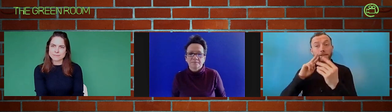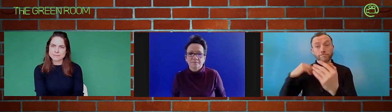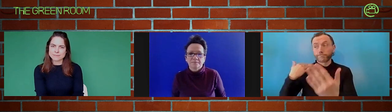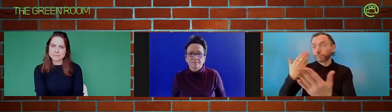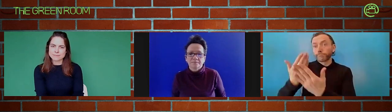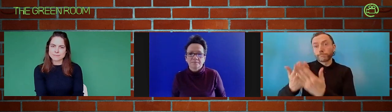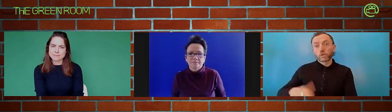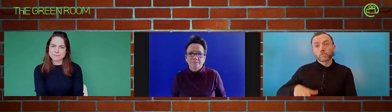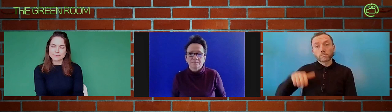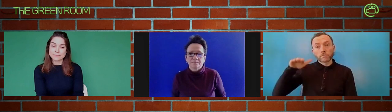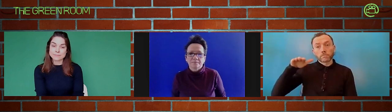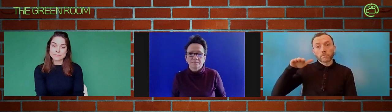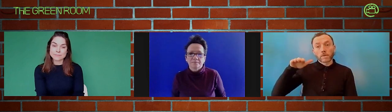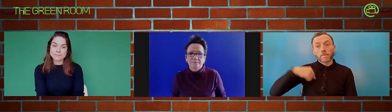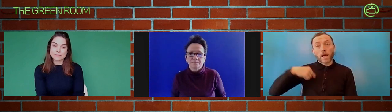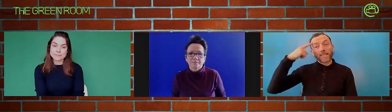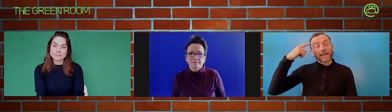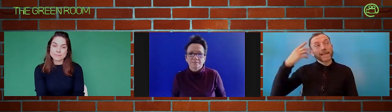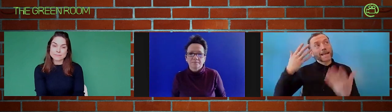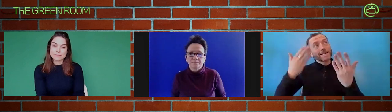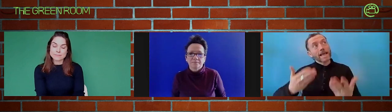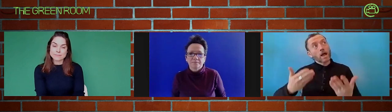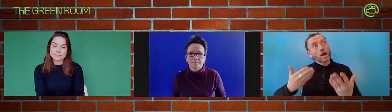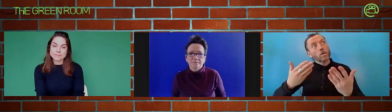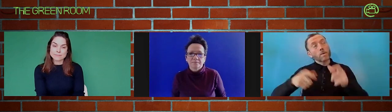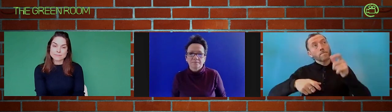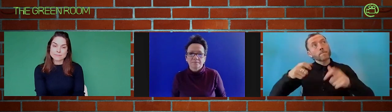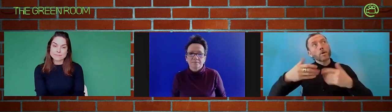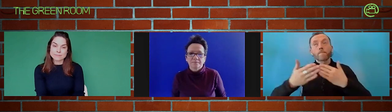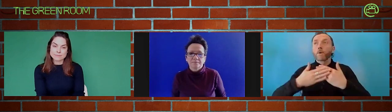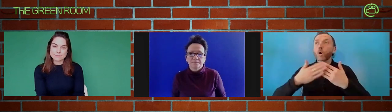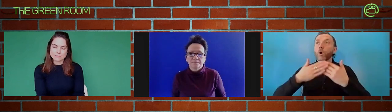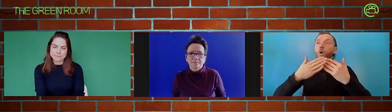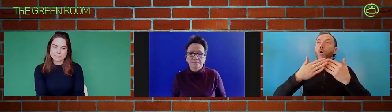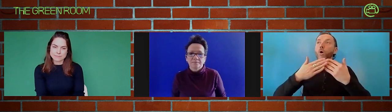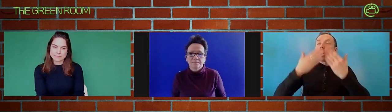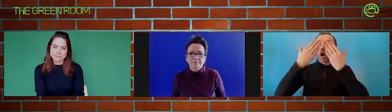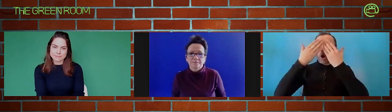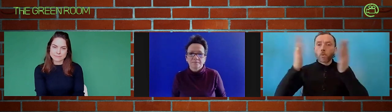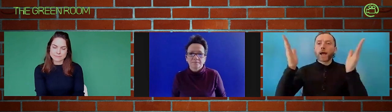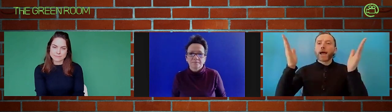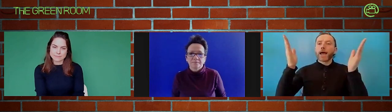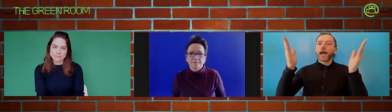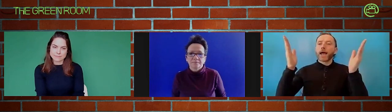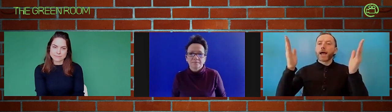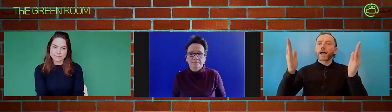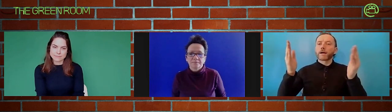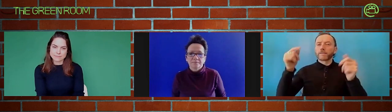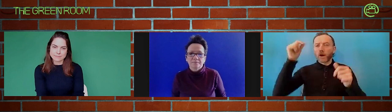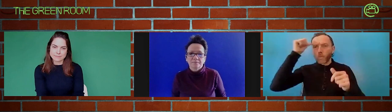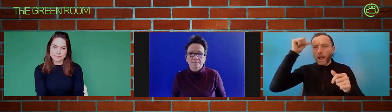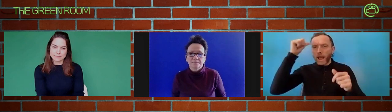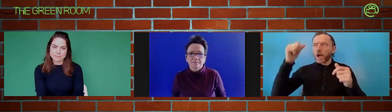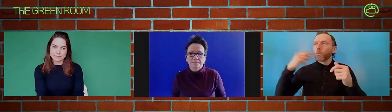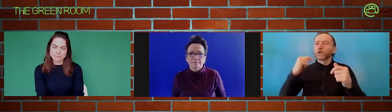is that people are much more aware of it's much broader when people talk about diversity and also that you talk about